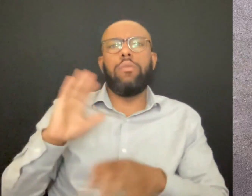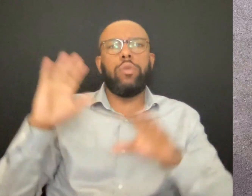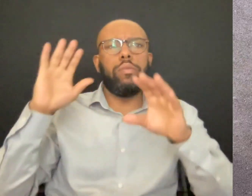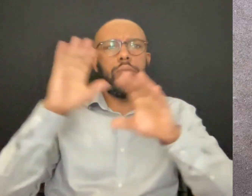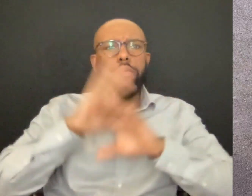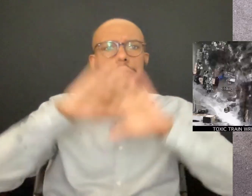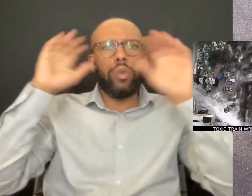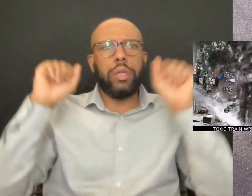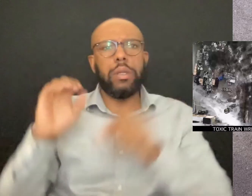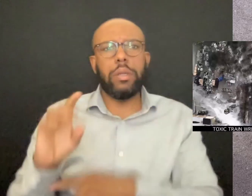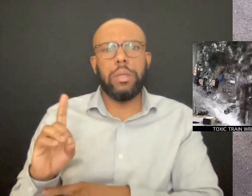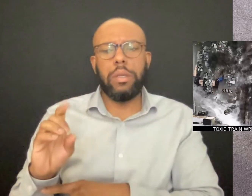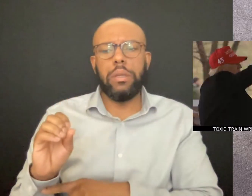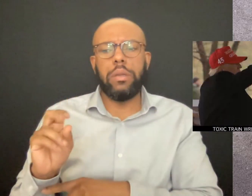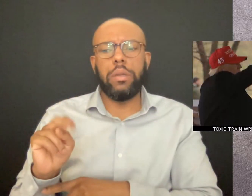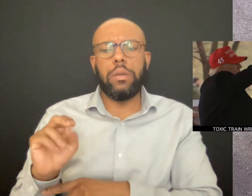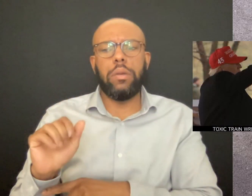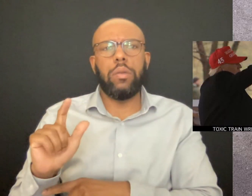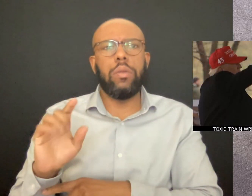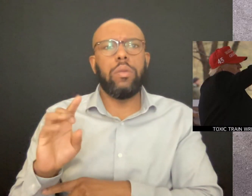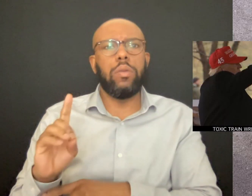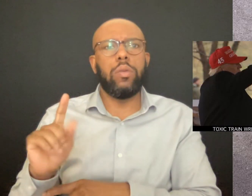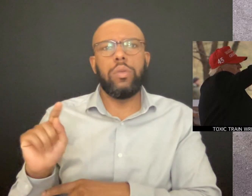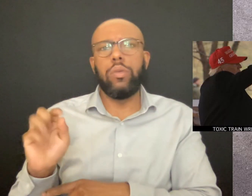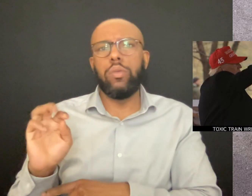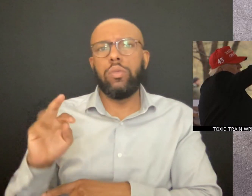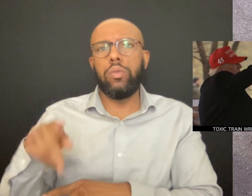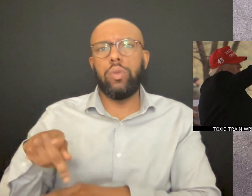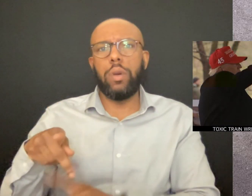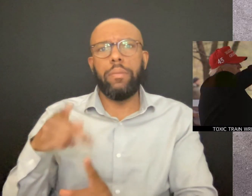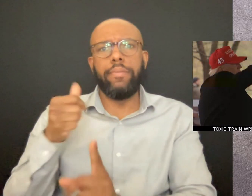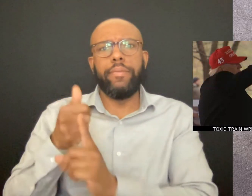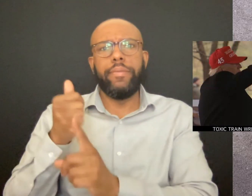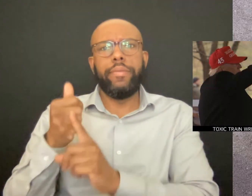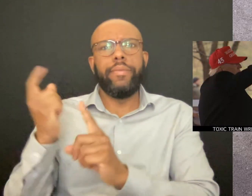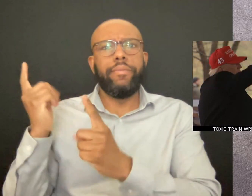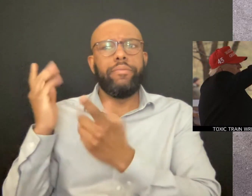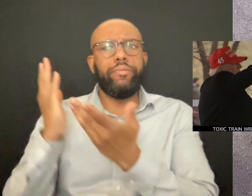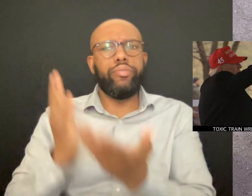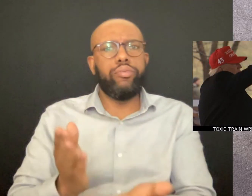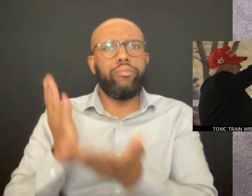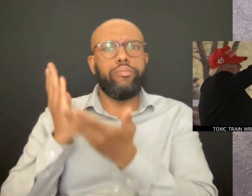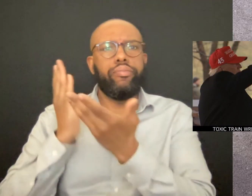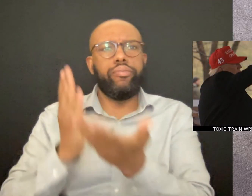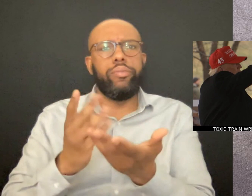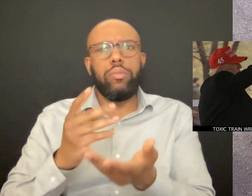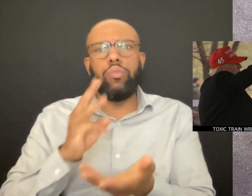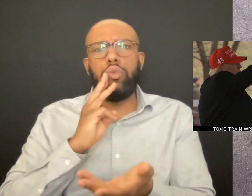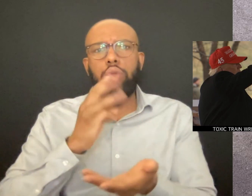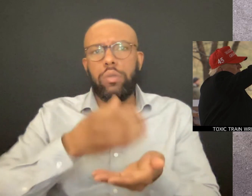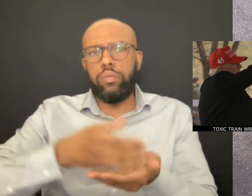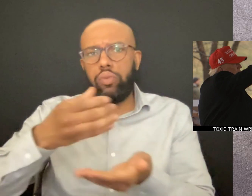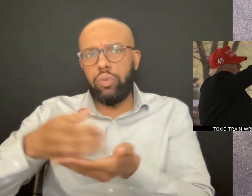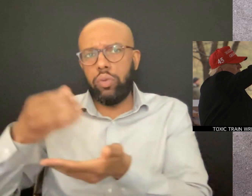including former President Donald Trump who brought support in the form of bottled water